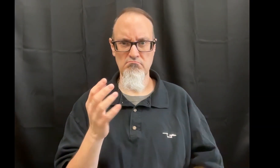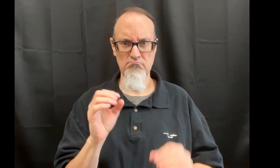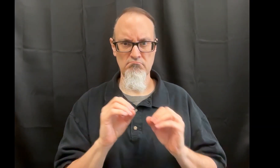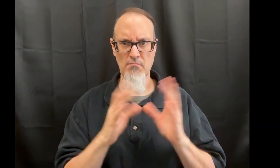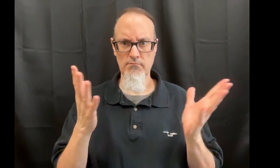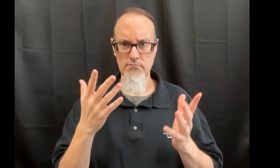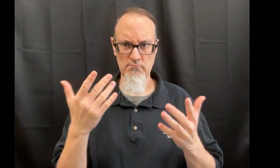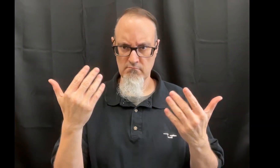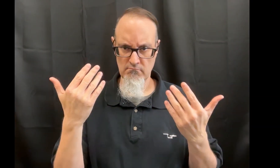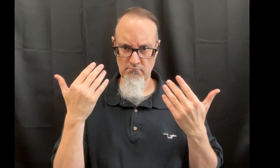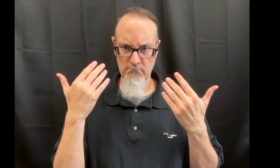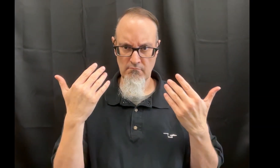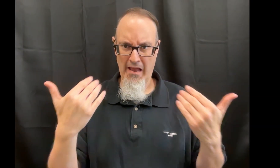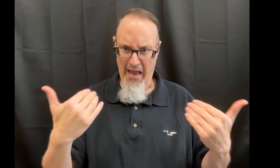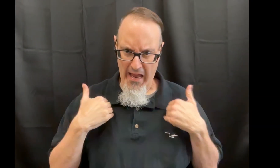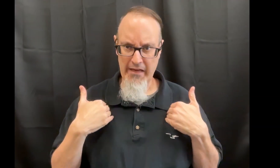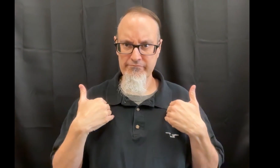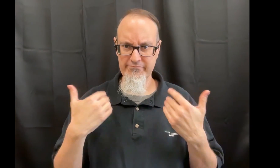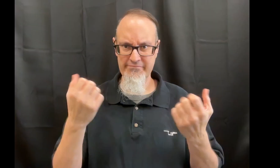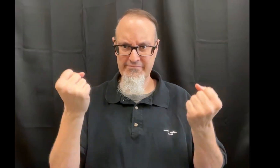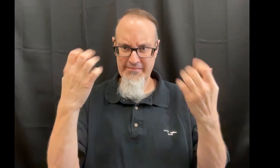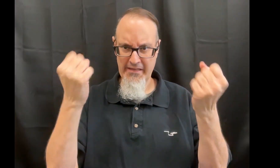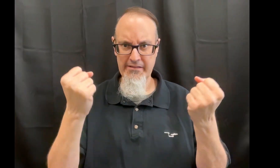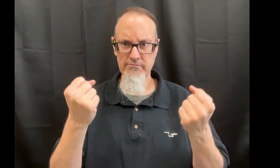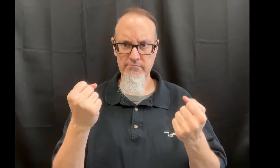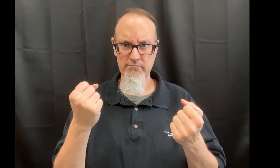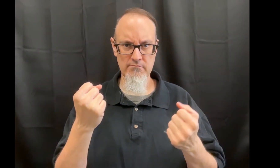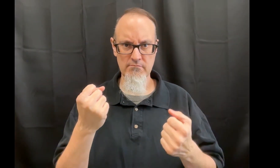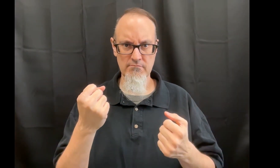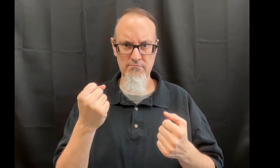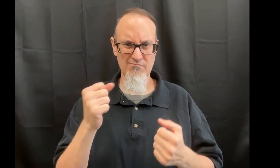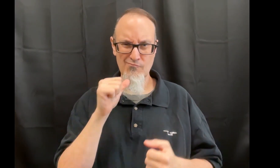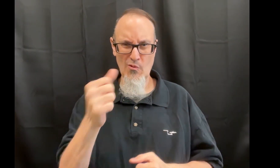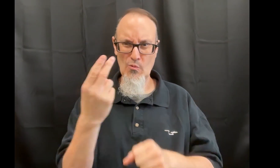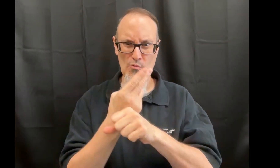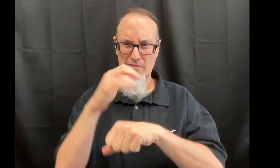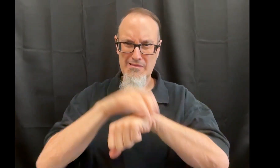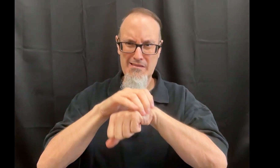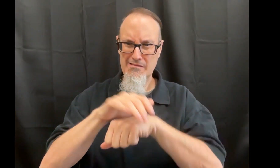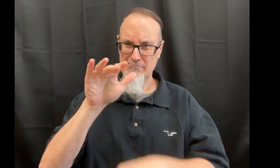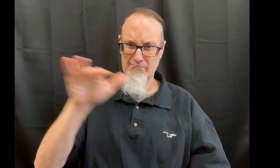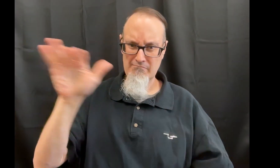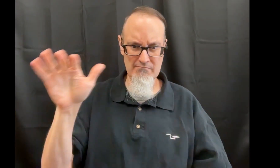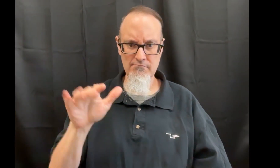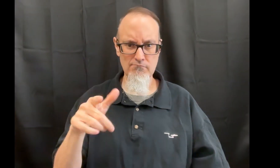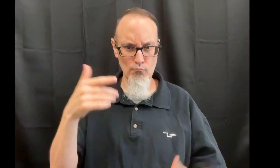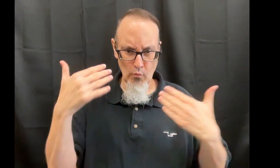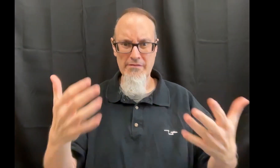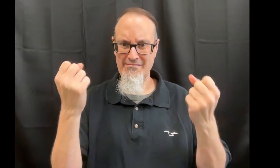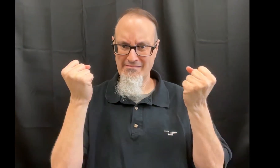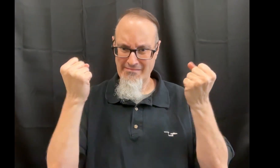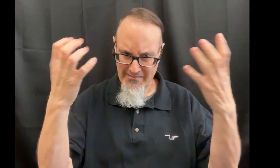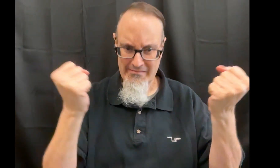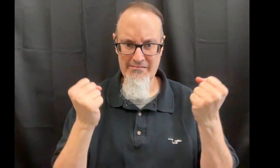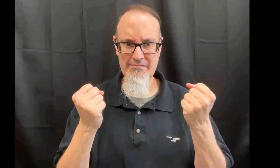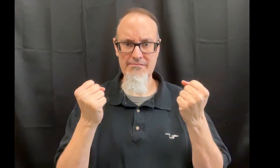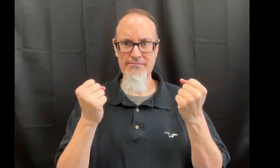At that point in time, I thought, “Obviously we have a sign for cancer. Don’t use English fingerspelling—go ahead and sign it.”